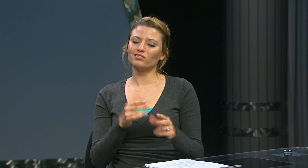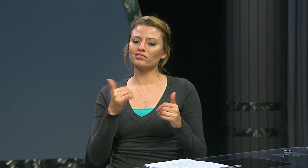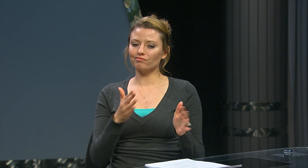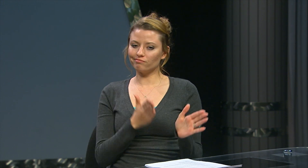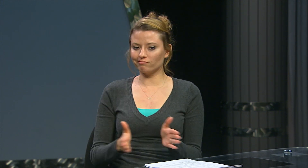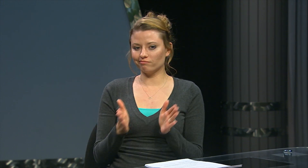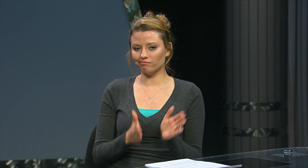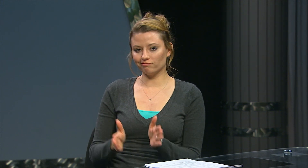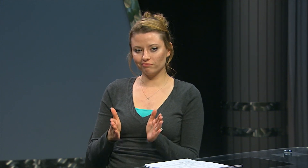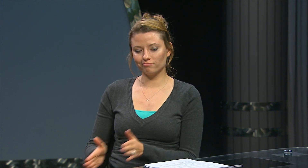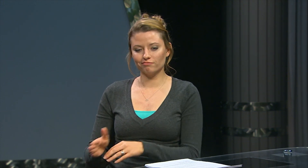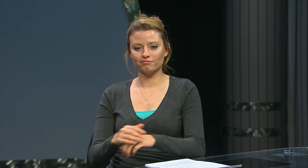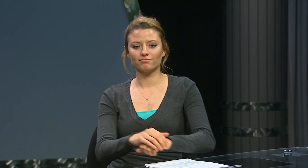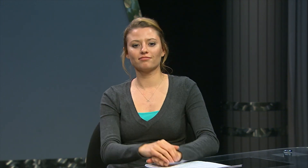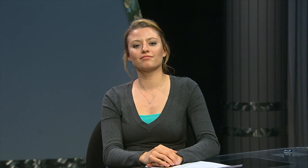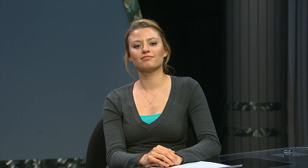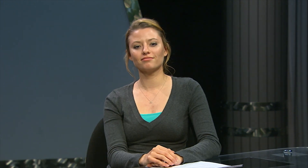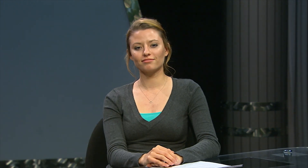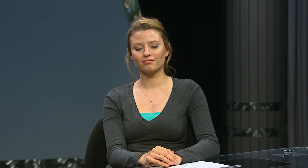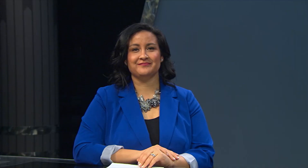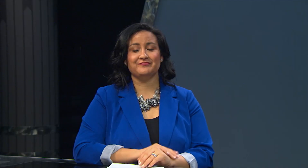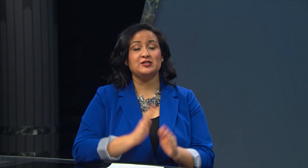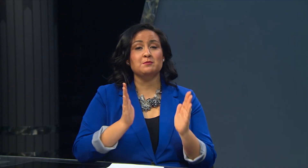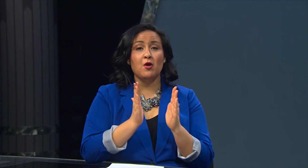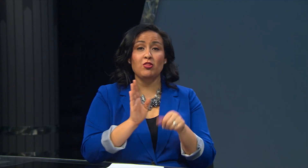ARE STILL BEING PLANNED.